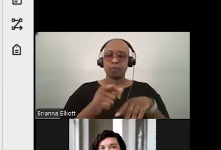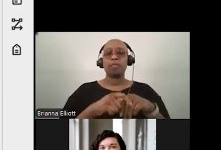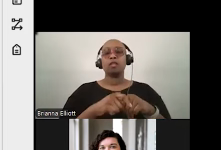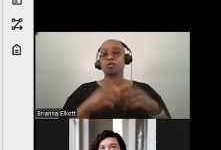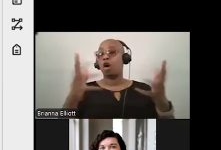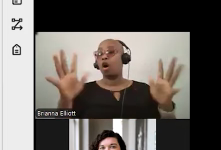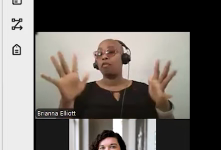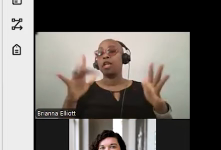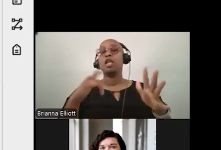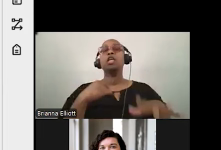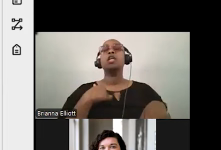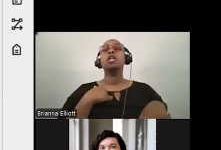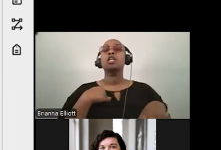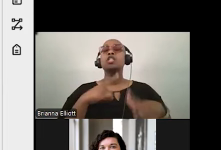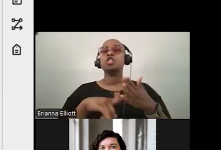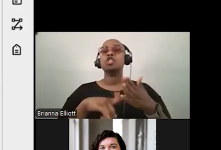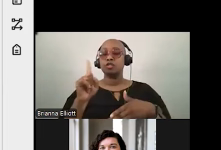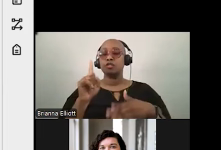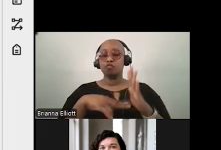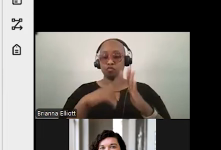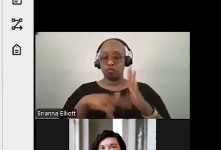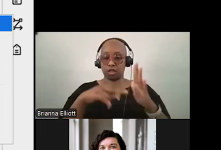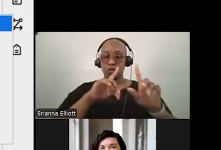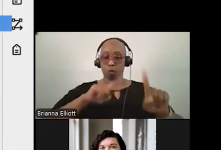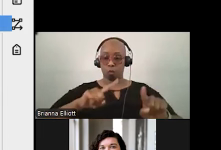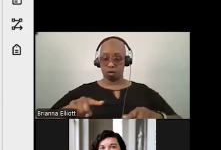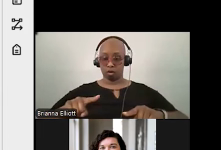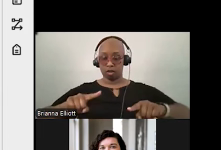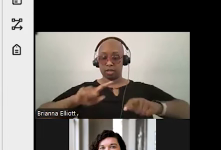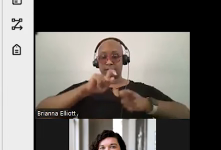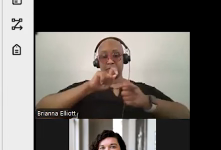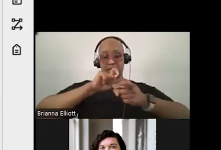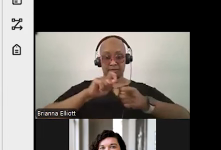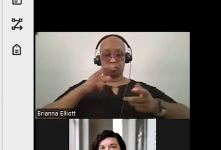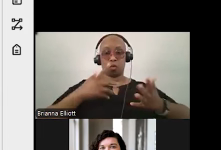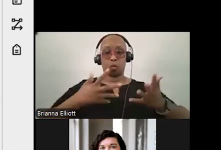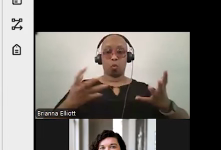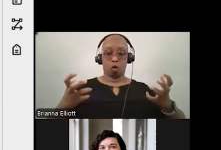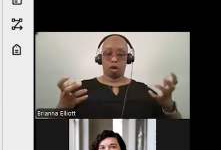right? We went we checked it. It's exactly what we wanted. So now we can mark that as a pass.